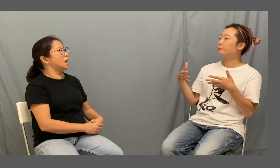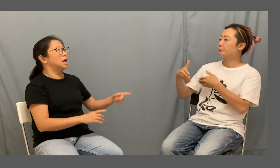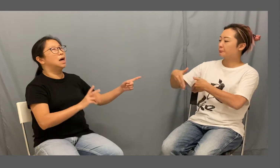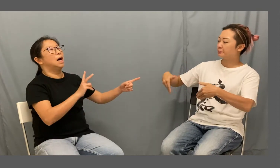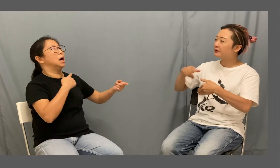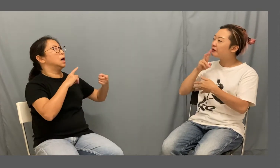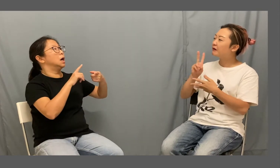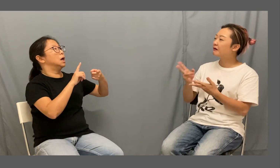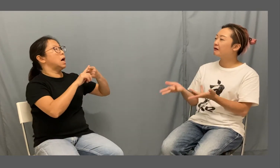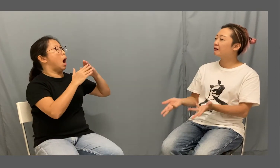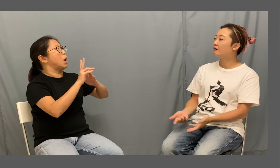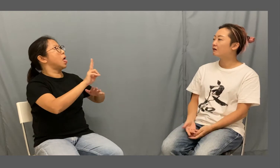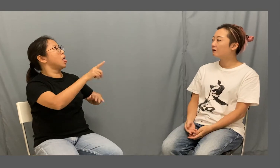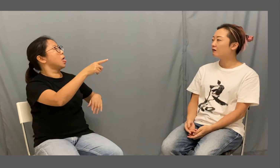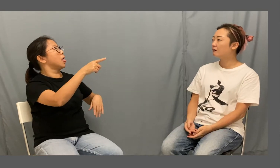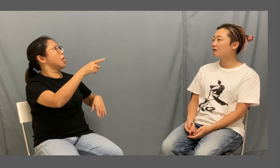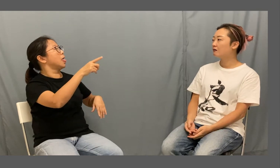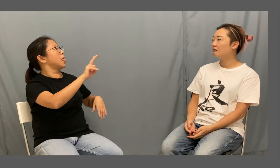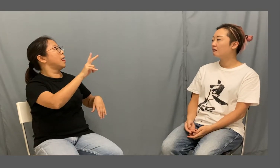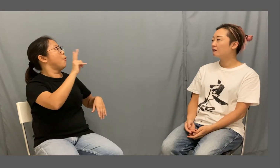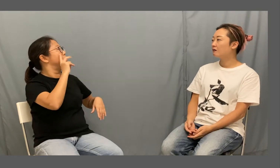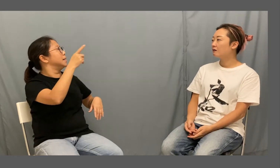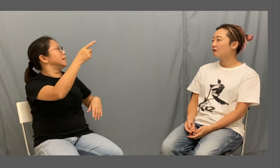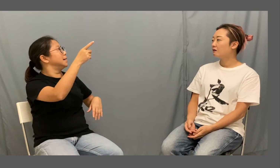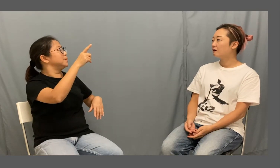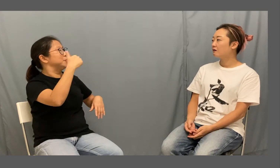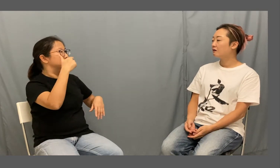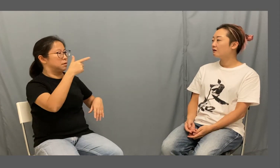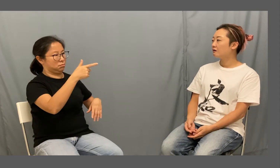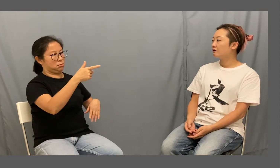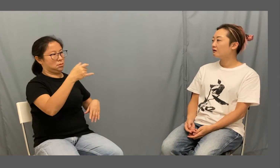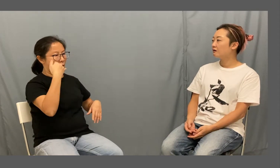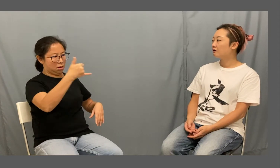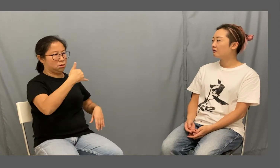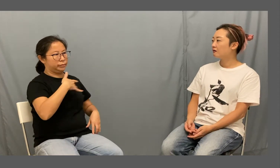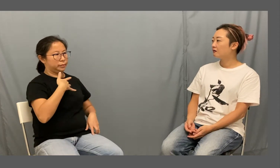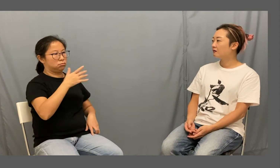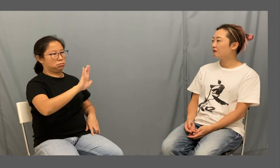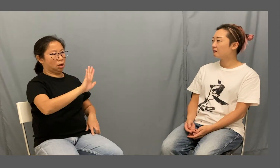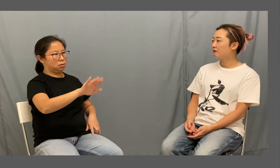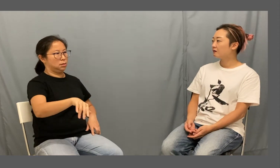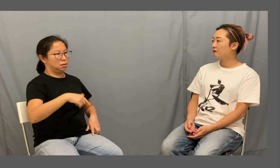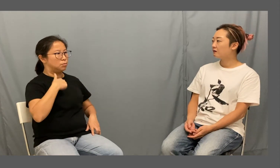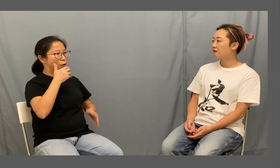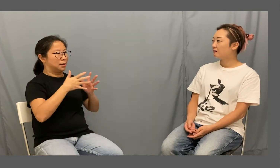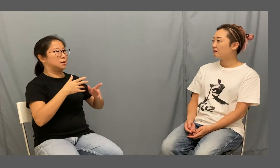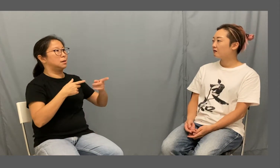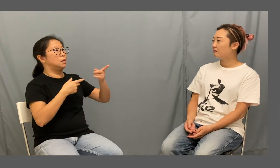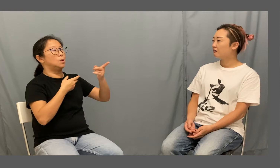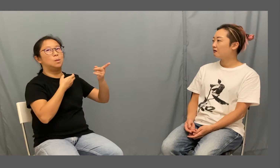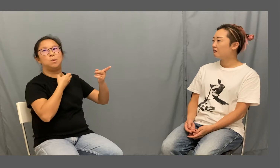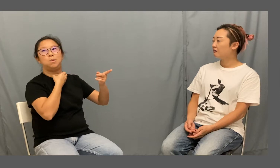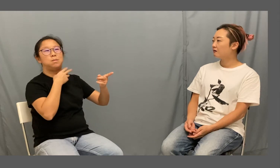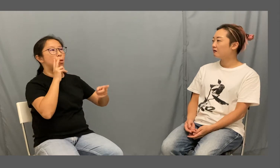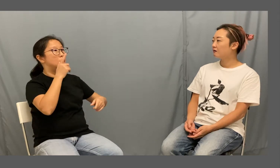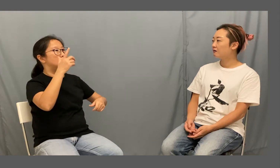Lisa: Similar stories were found at my church Some hearing people think Deaf interpreters are redundant I'm irritated by those hearing interpreters